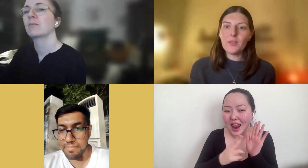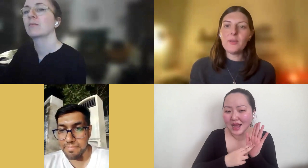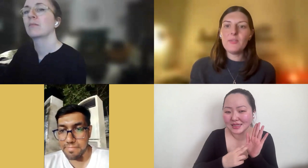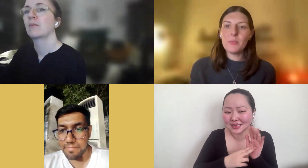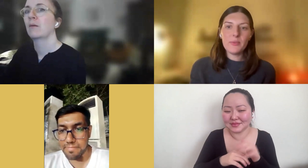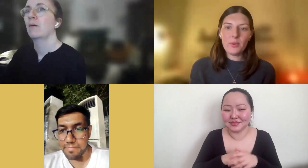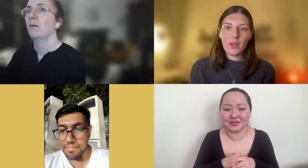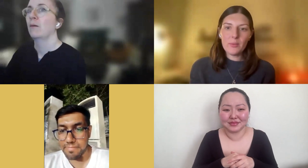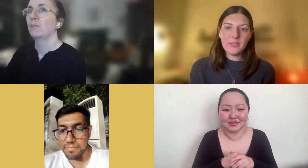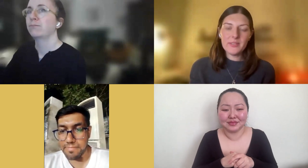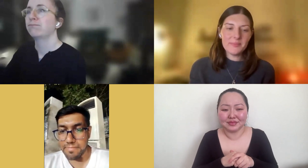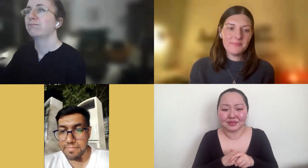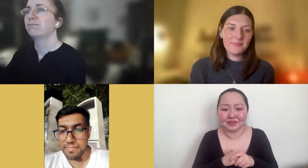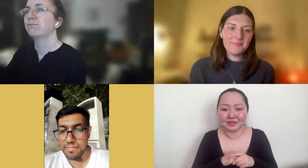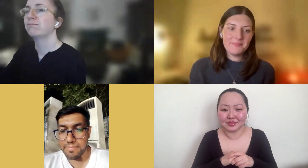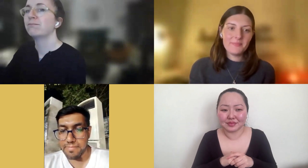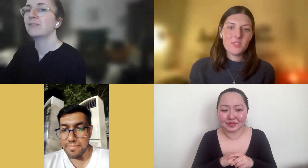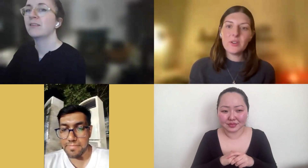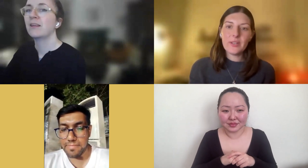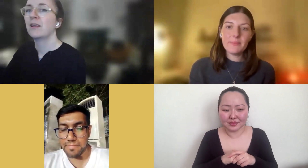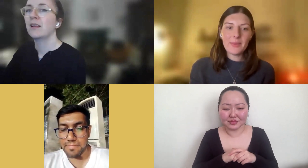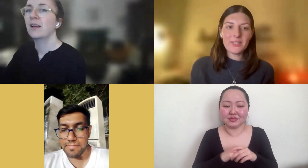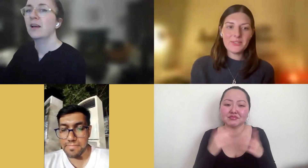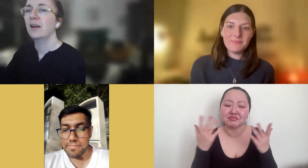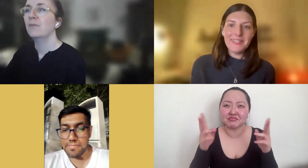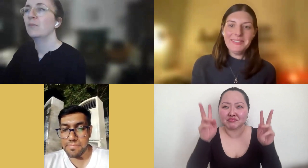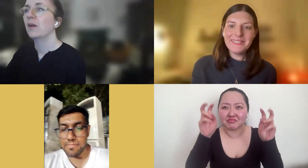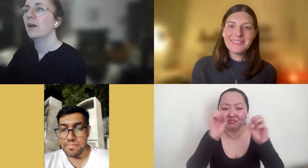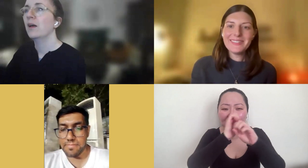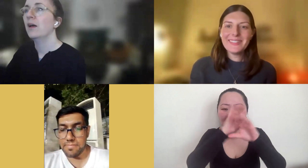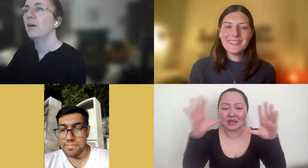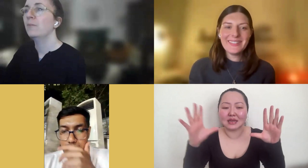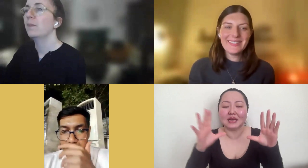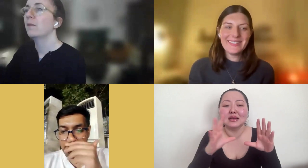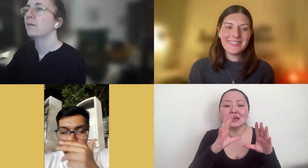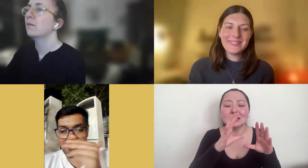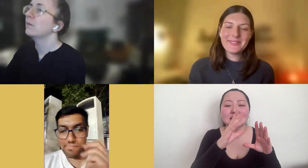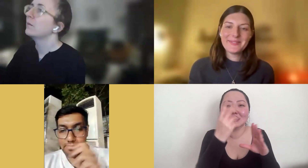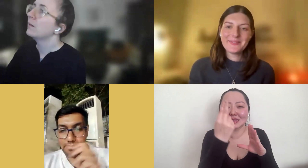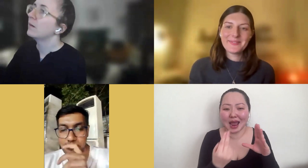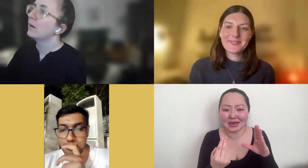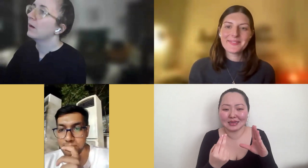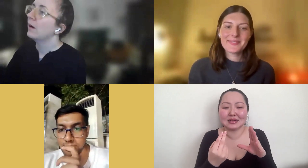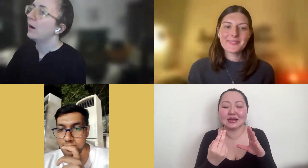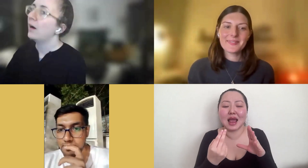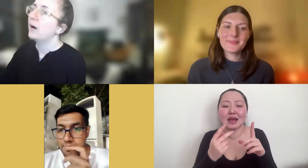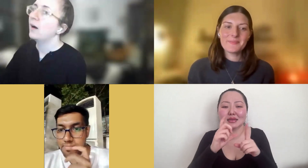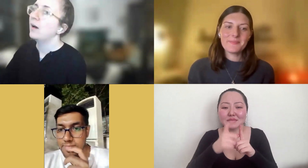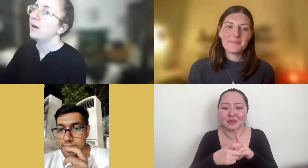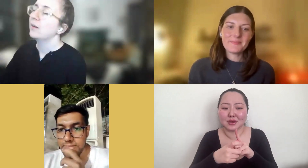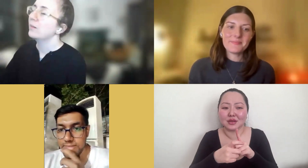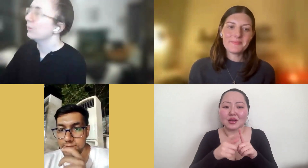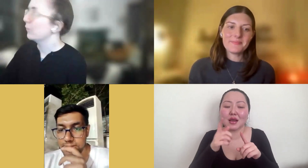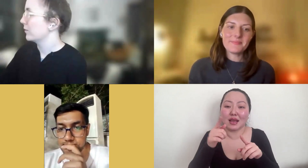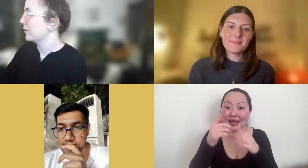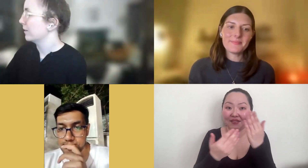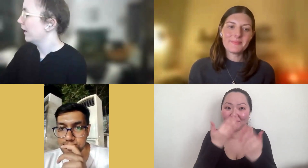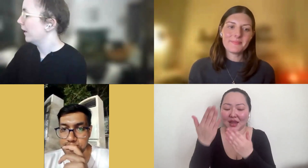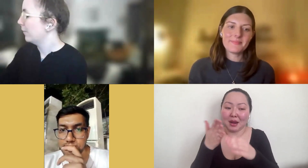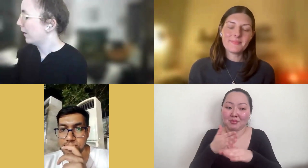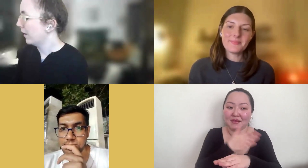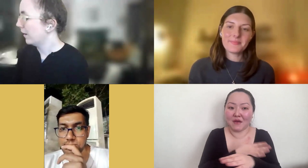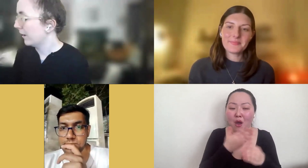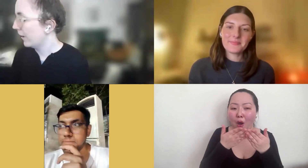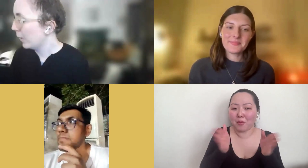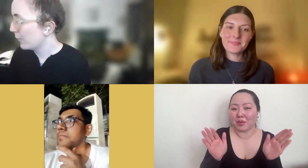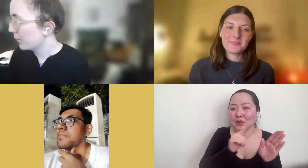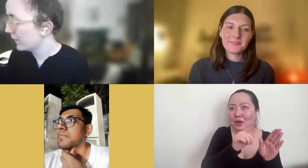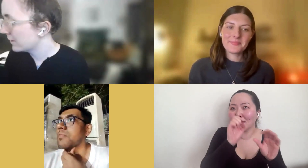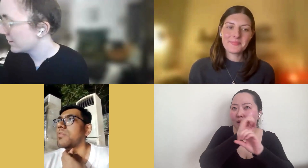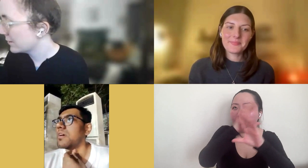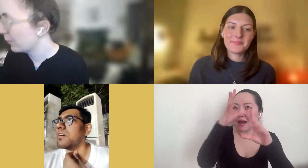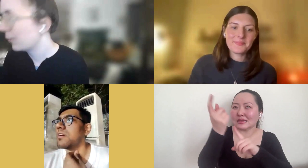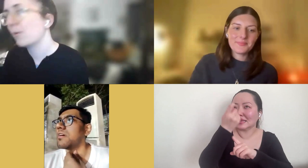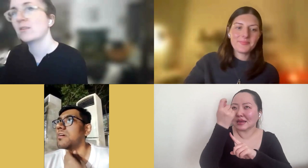like for you, even before it opens? Big question. Um... Good question. I hope that everyone will